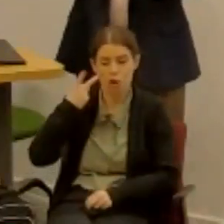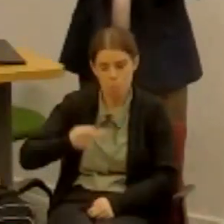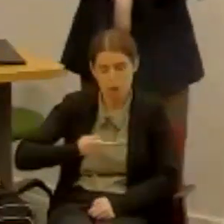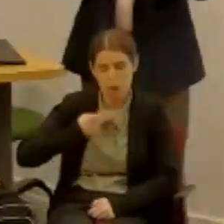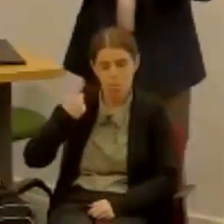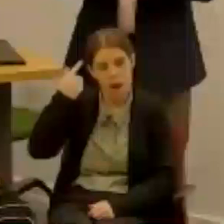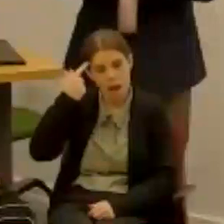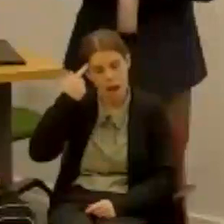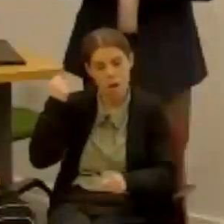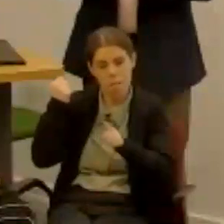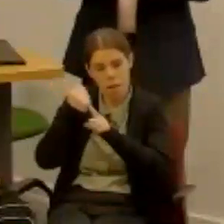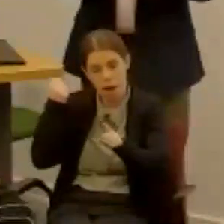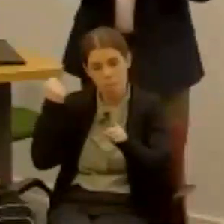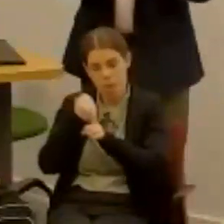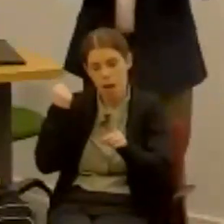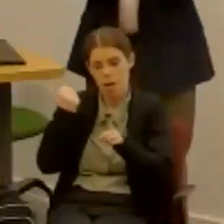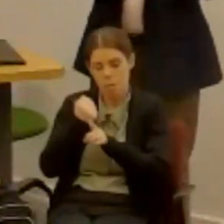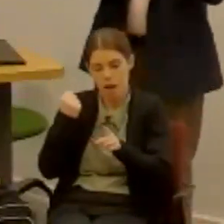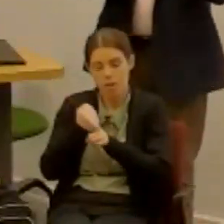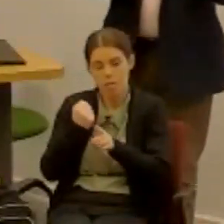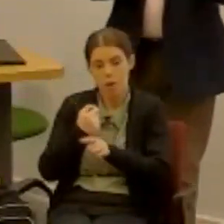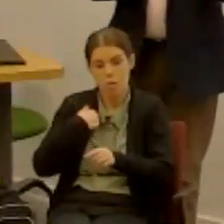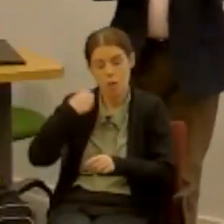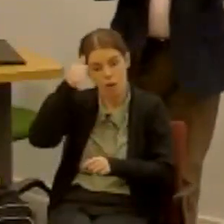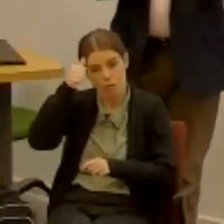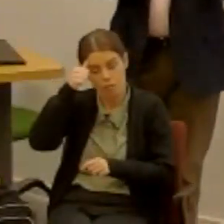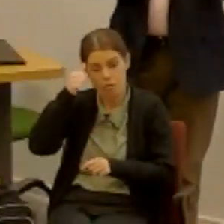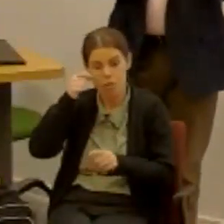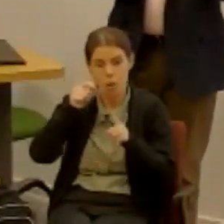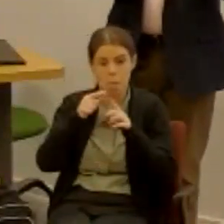We, we, hypothesize, is a risk at this stage, and we know the pathology in these individuals